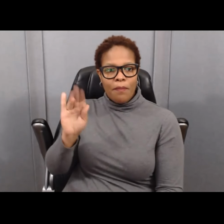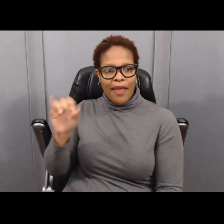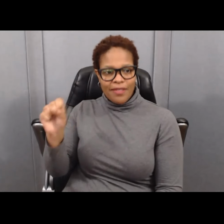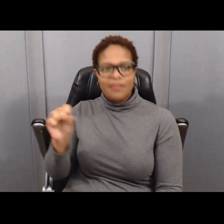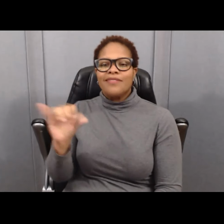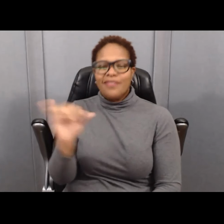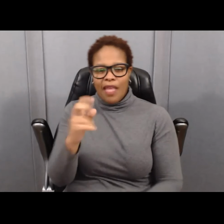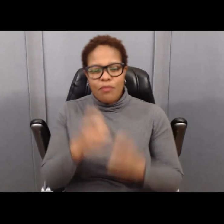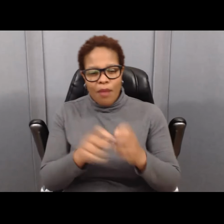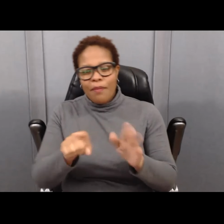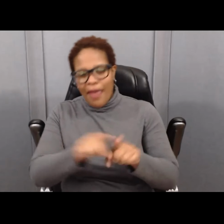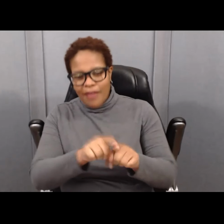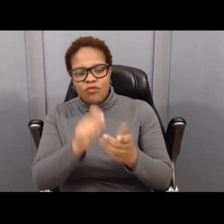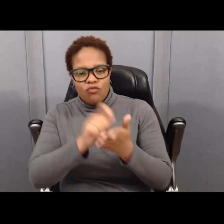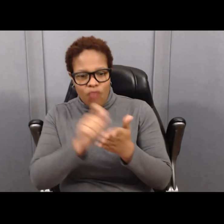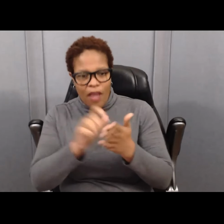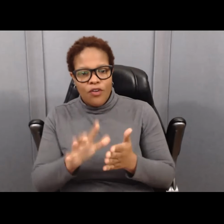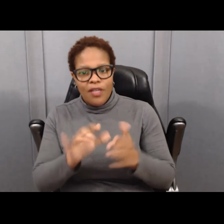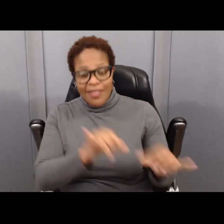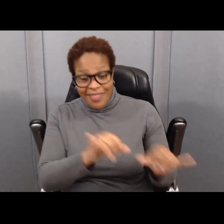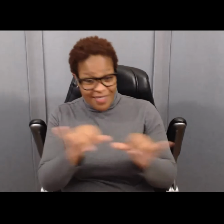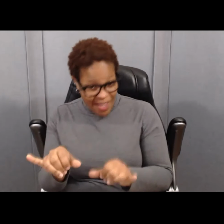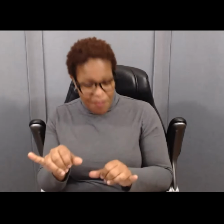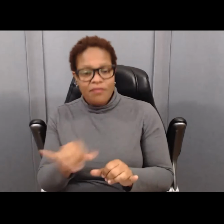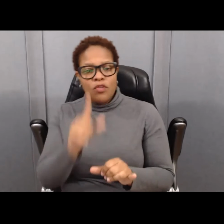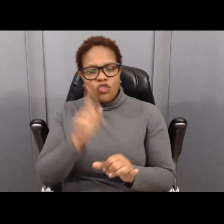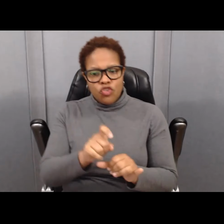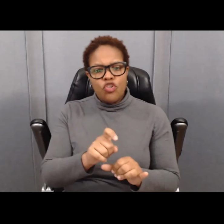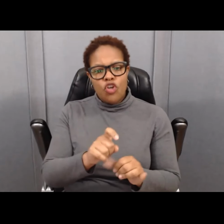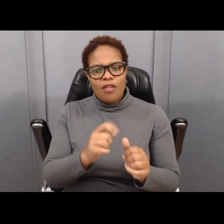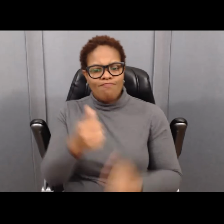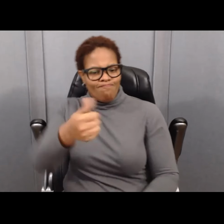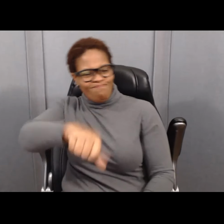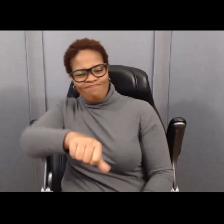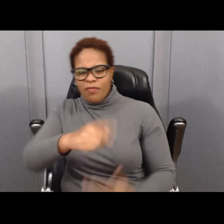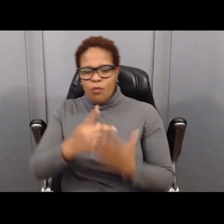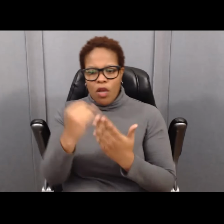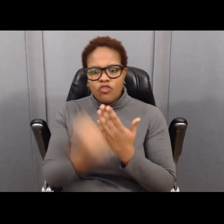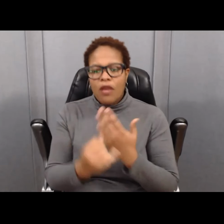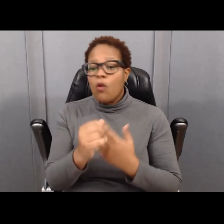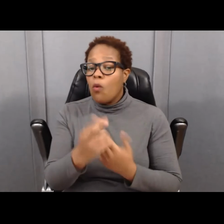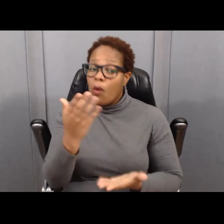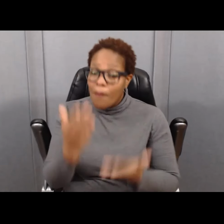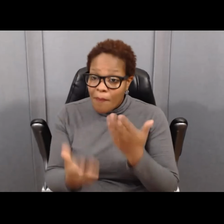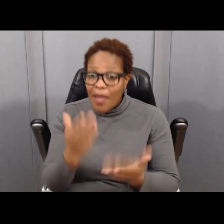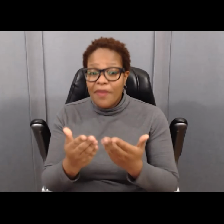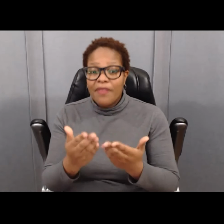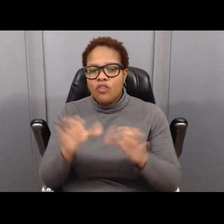So those same things, either they should recuse themself, step away from the project, or maybe they should also do a little bit of research